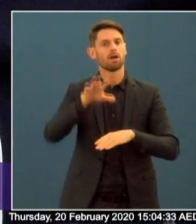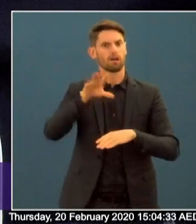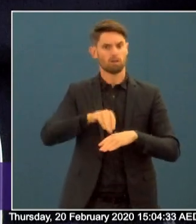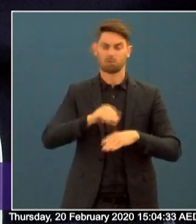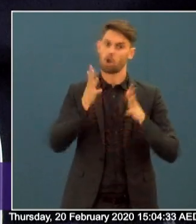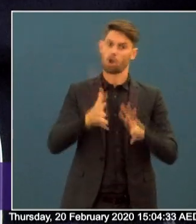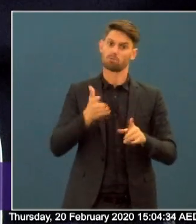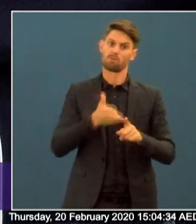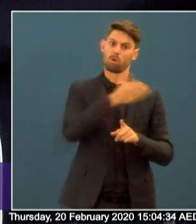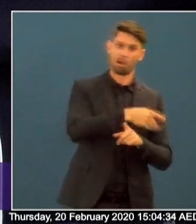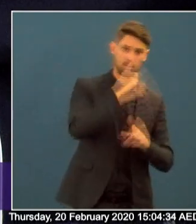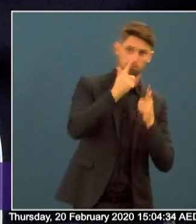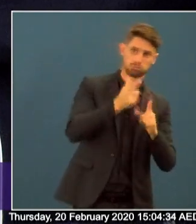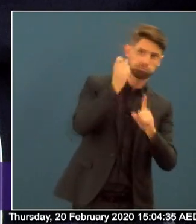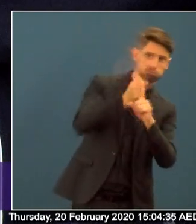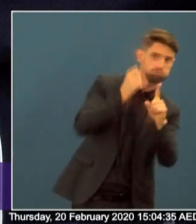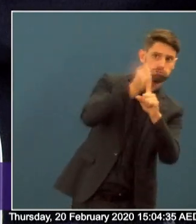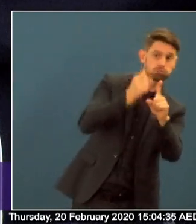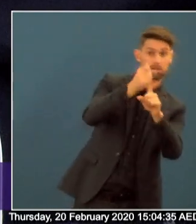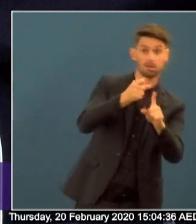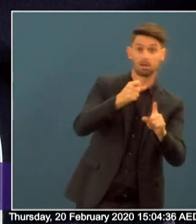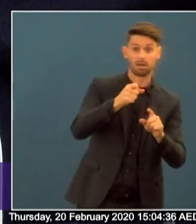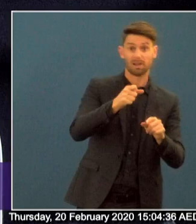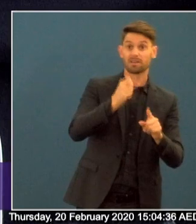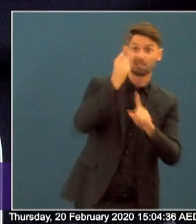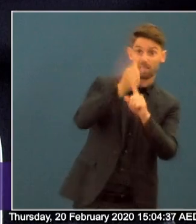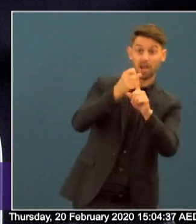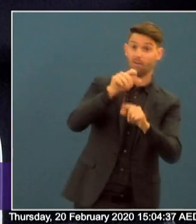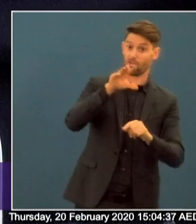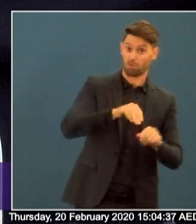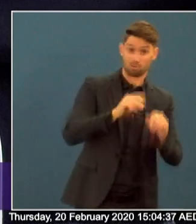based on — in part, on research — and Professor Trollor that you've been